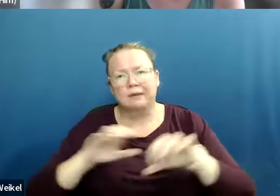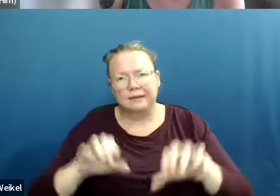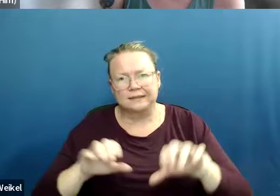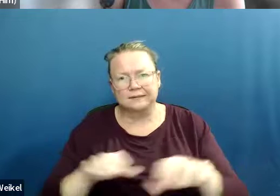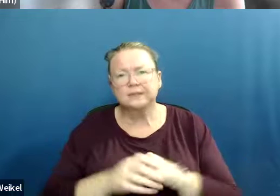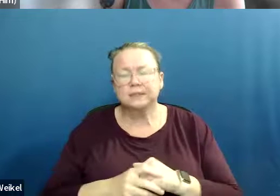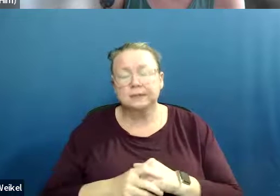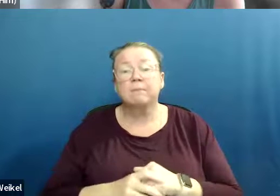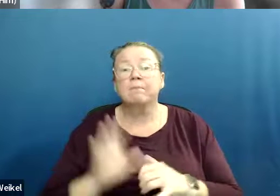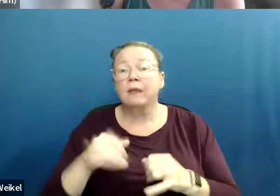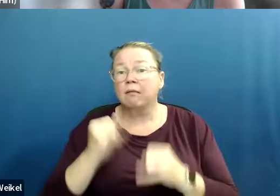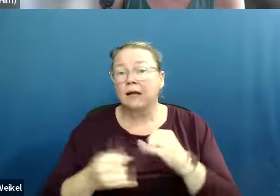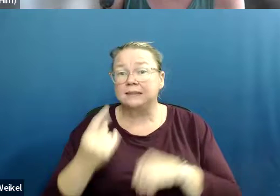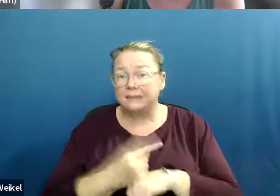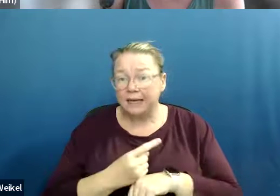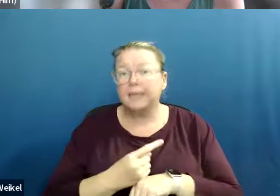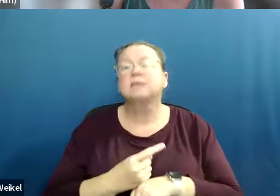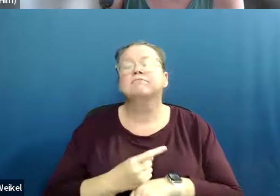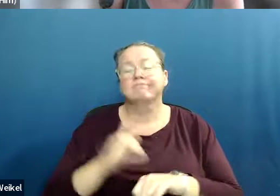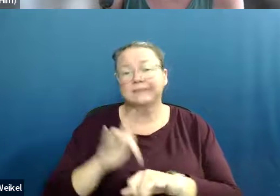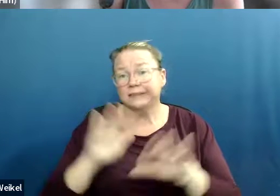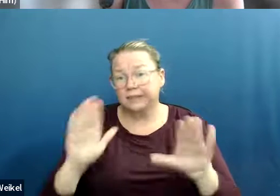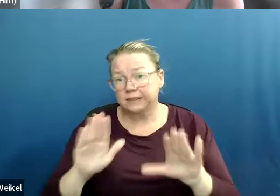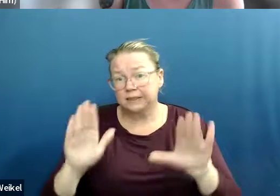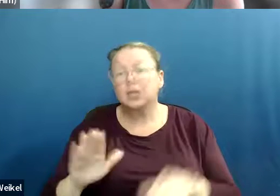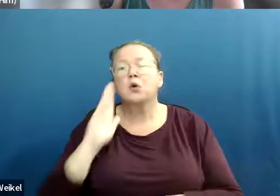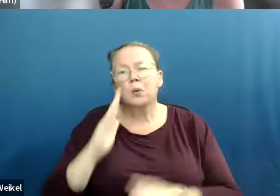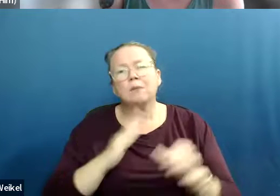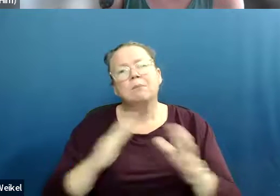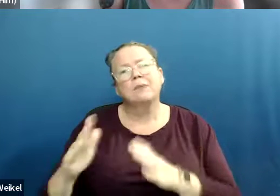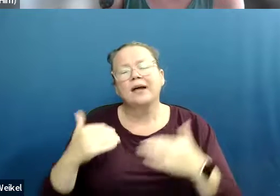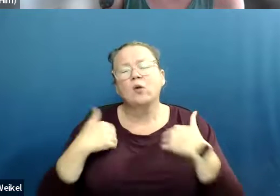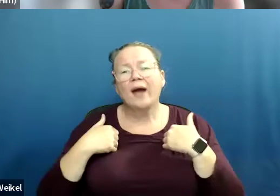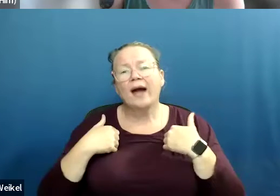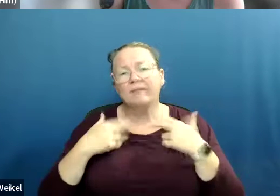Alan Cruz: And then the last day she says, on Sunday, well, for a plan to have a fun day at the Park.